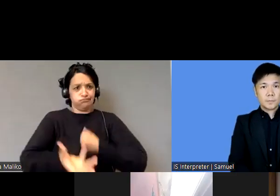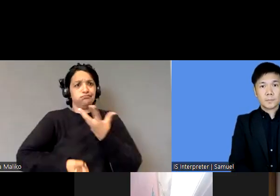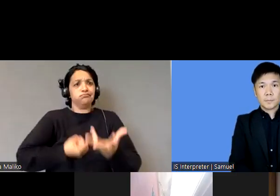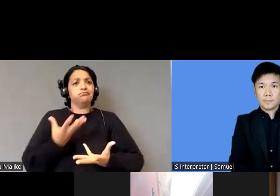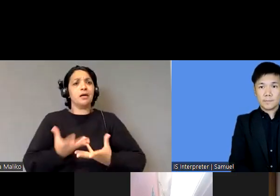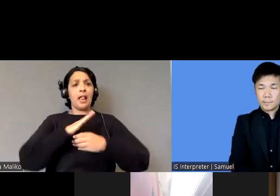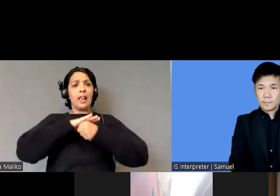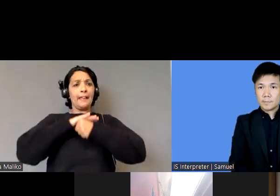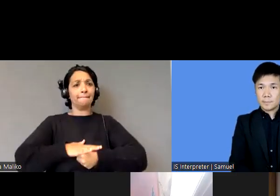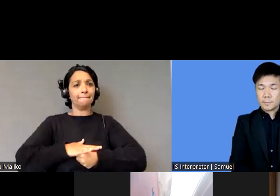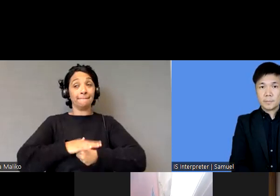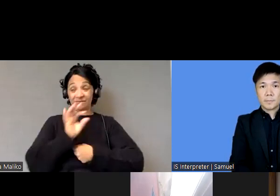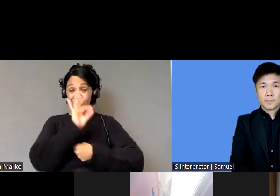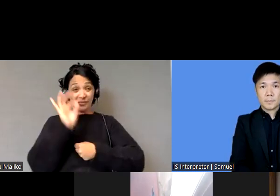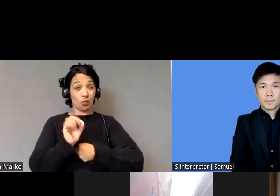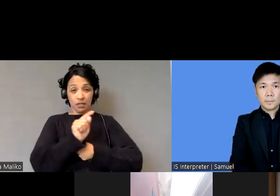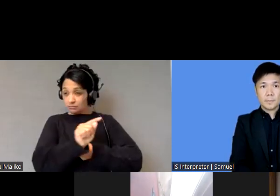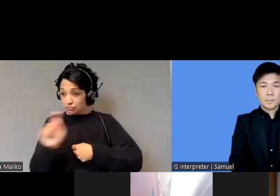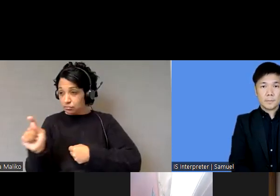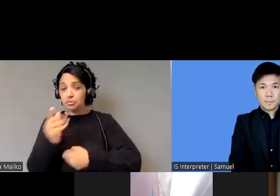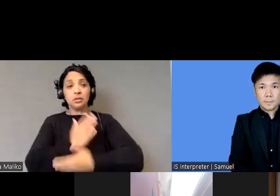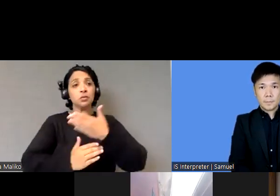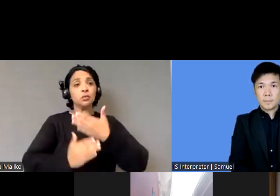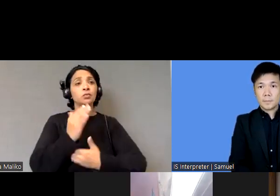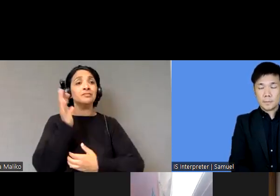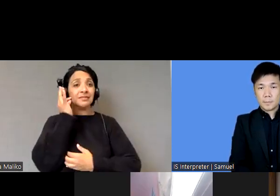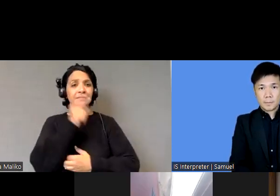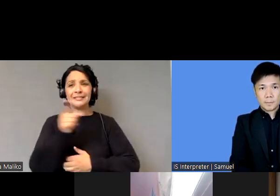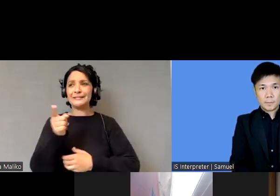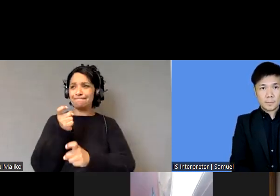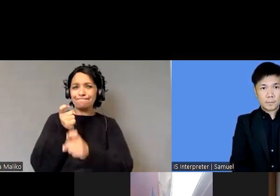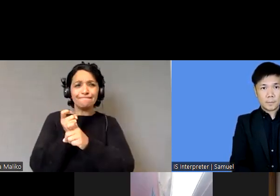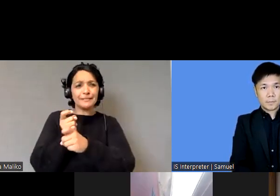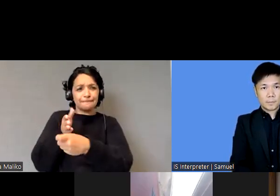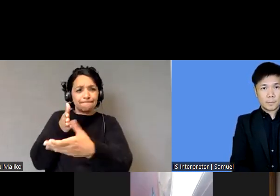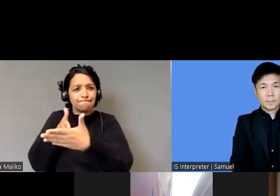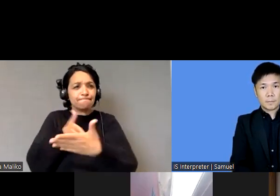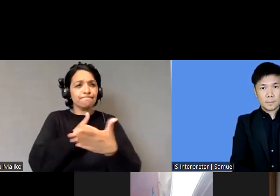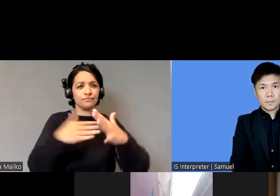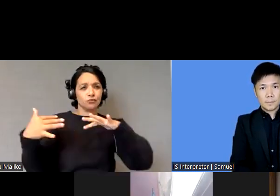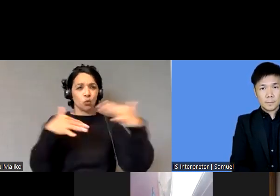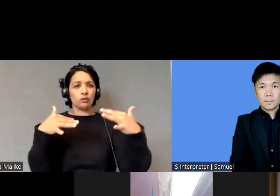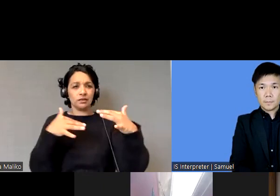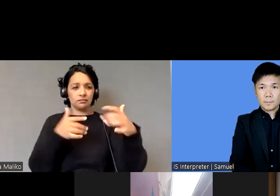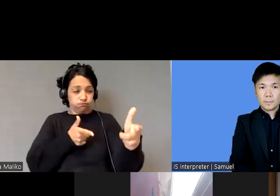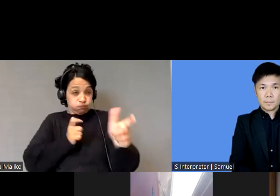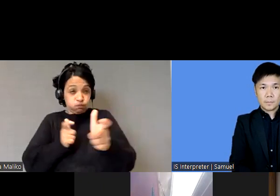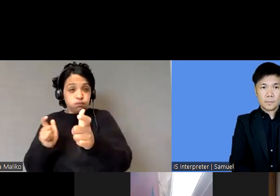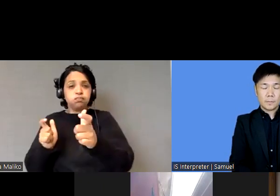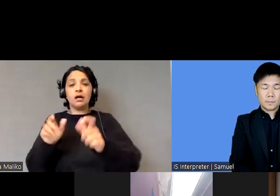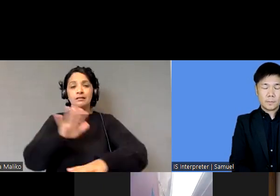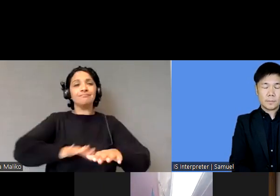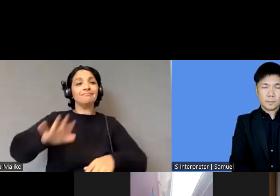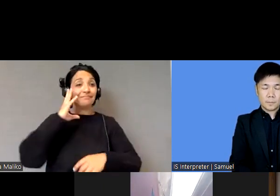and some of them have become due to hardship because of the conflict most women with disability